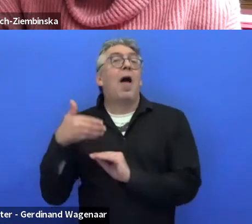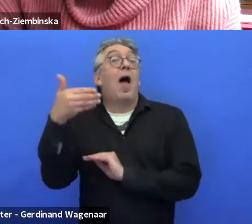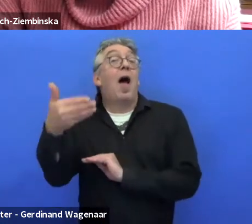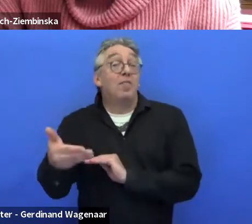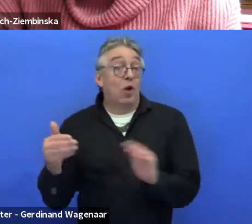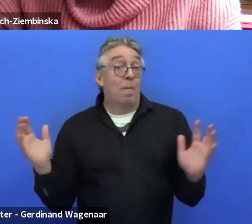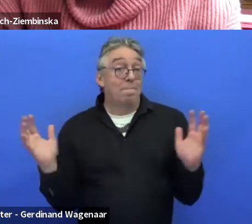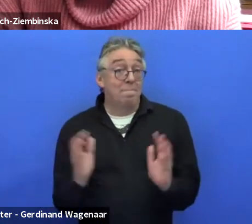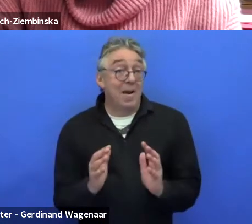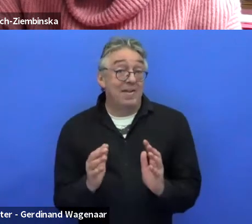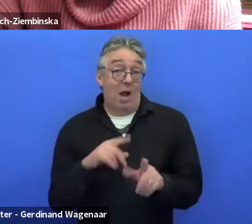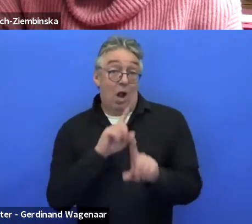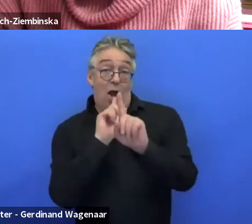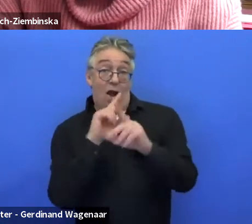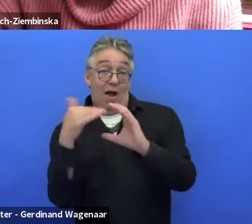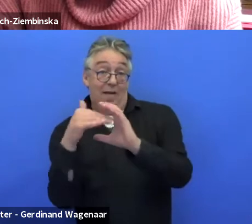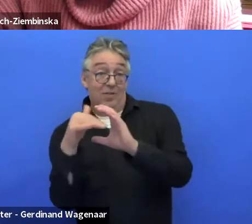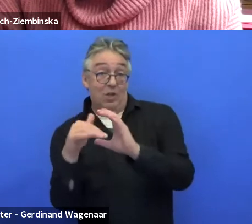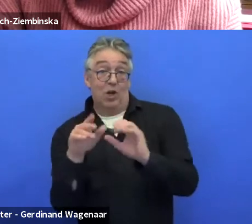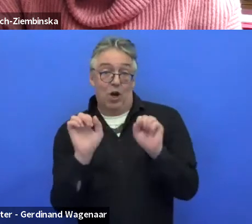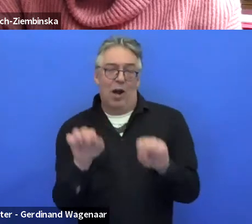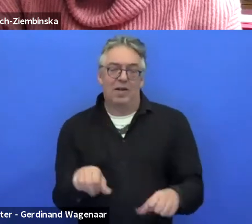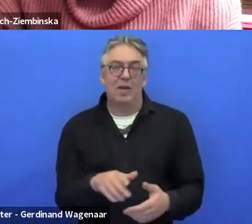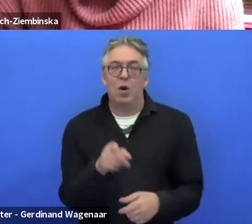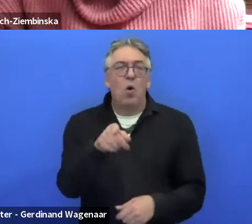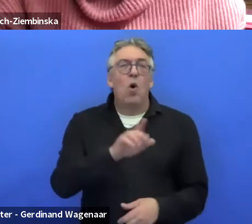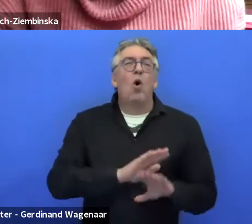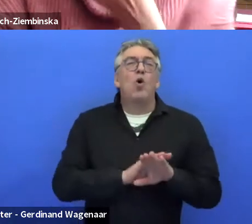Don't worry if you think your question won't be attended to,